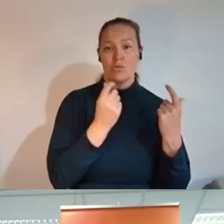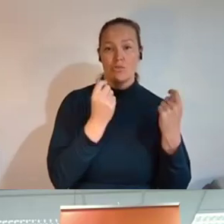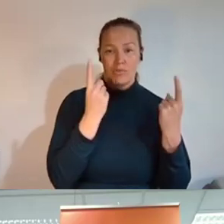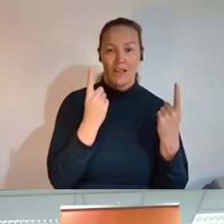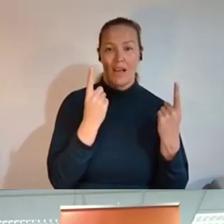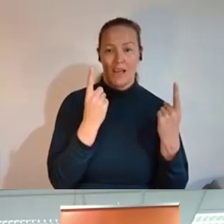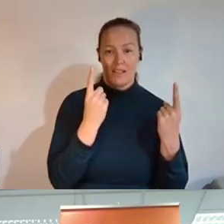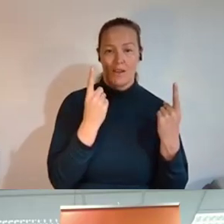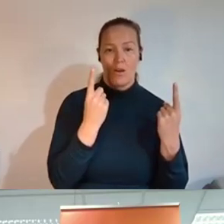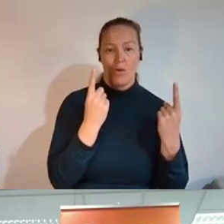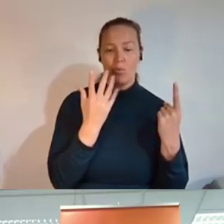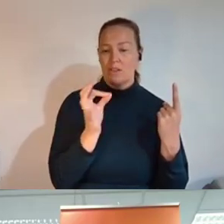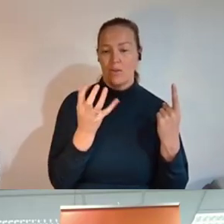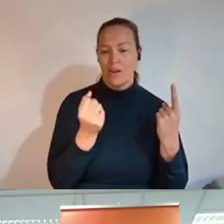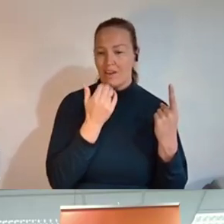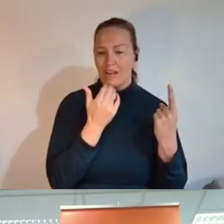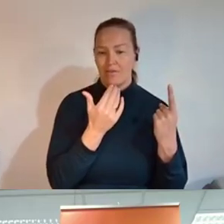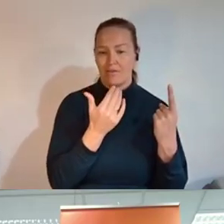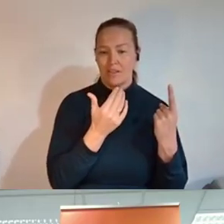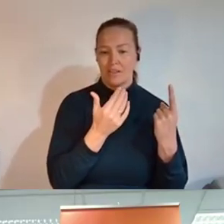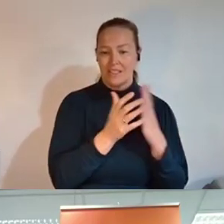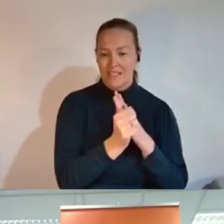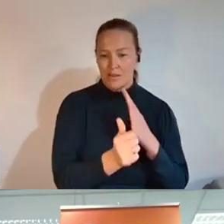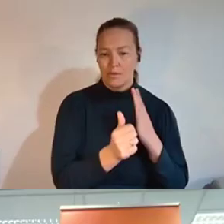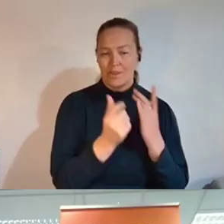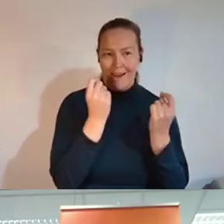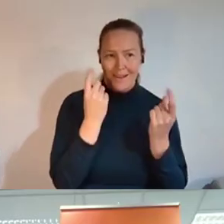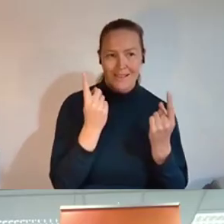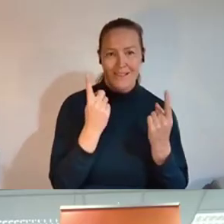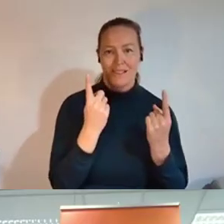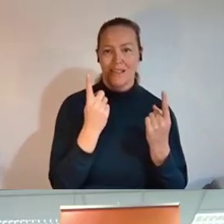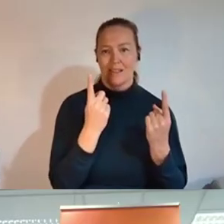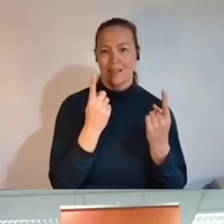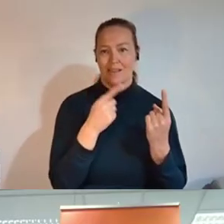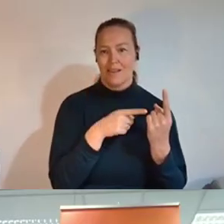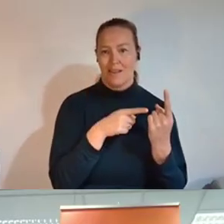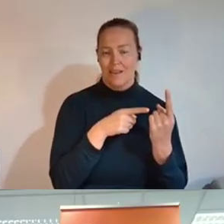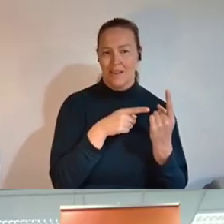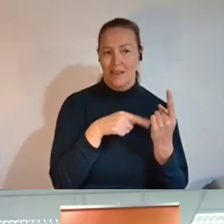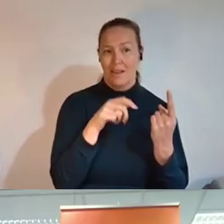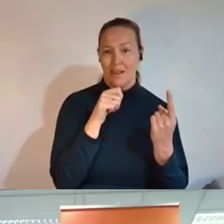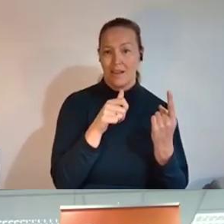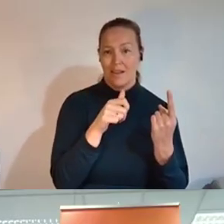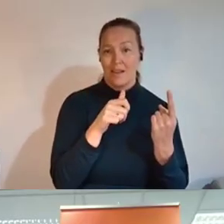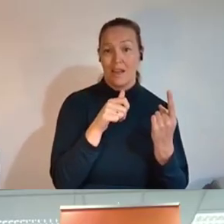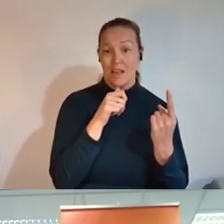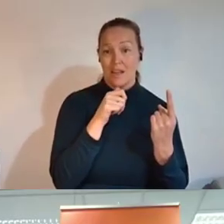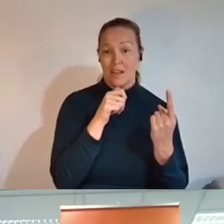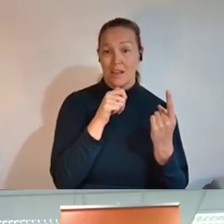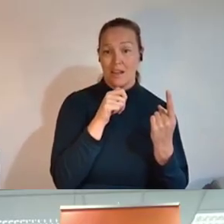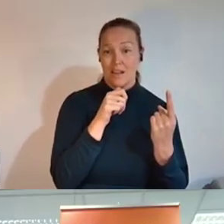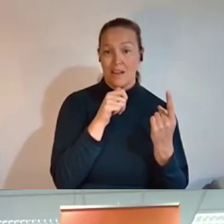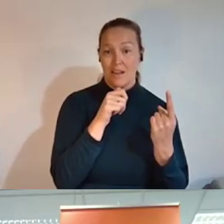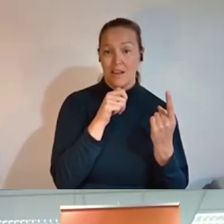lacking the skills, and that actually even if it's a minoritised experience, that makes it all the